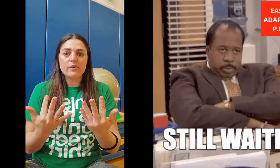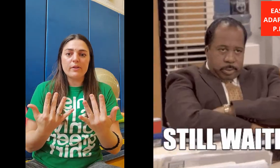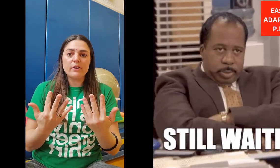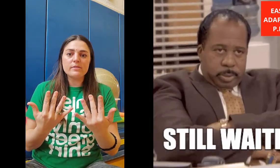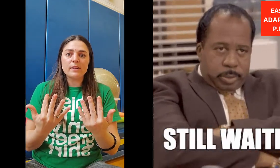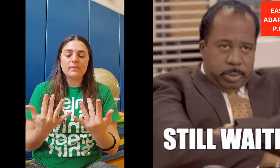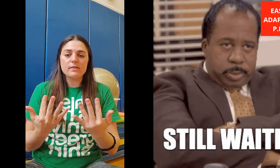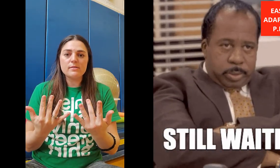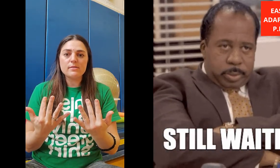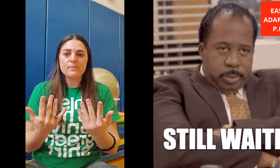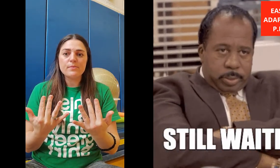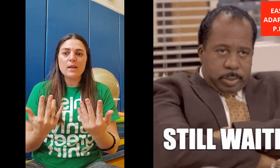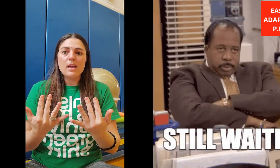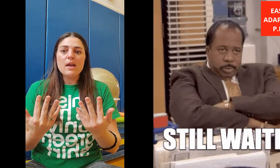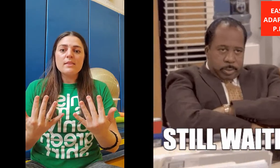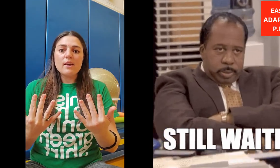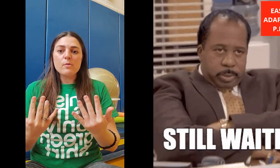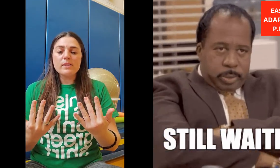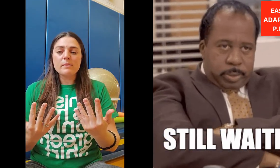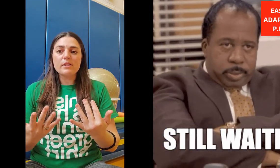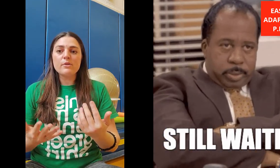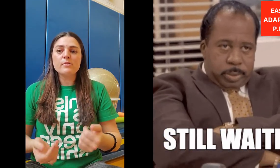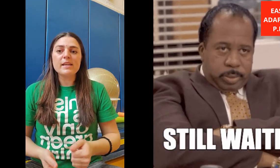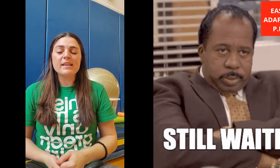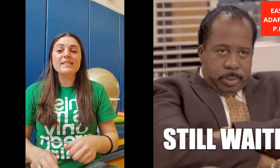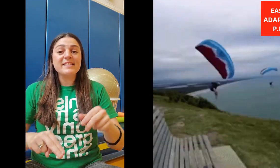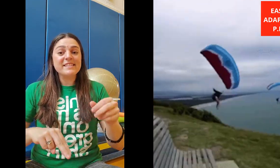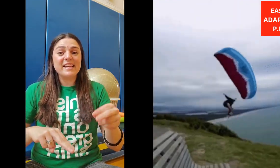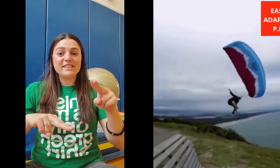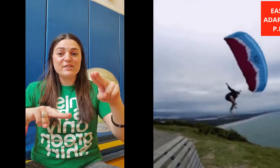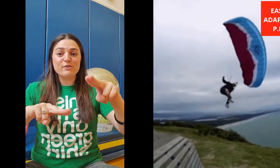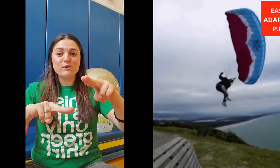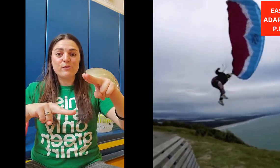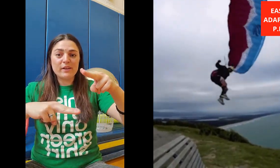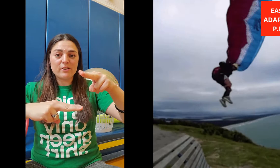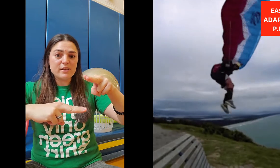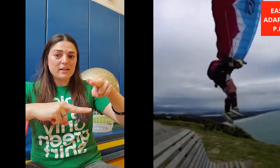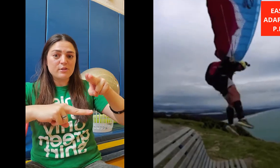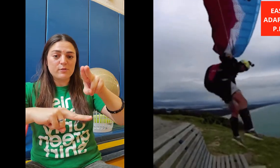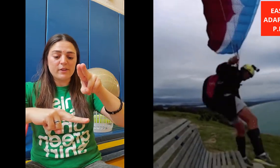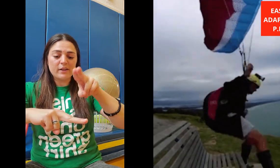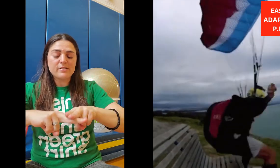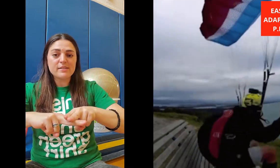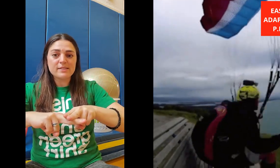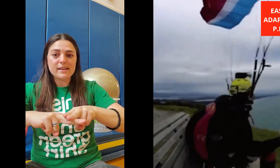fingers like this. The other one I'm going to use is sit so two fingers on two fingers, sit.